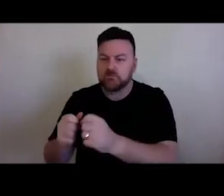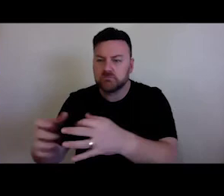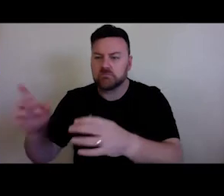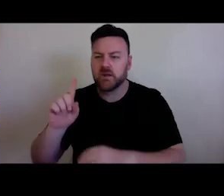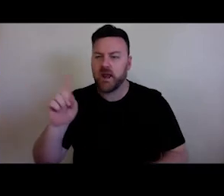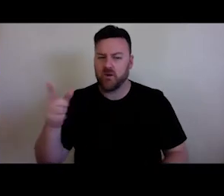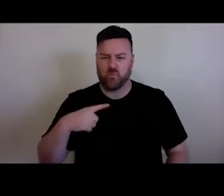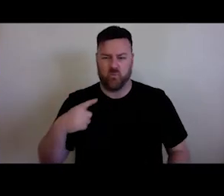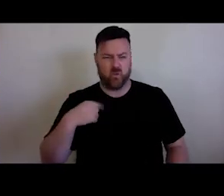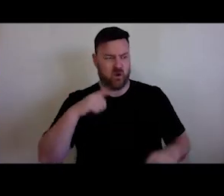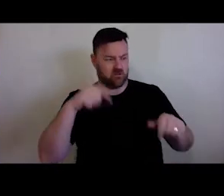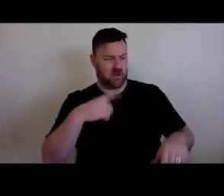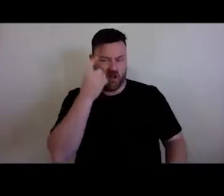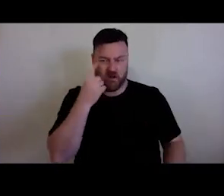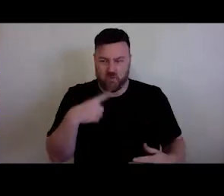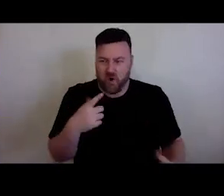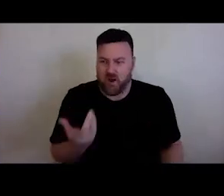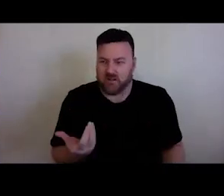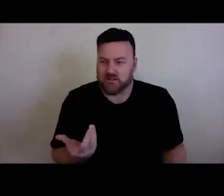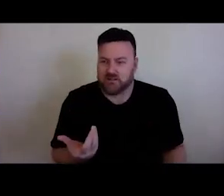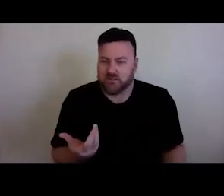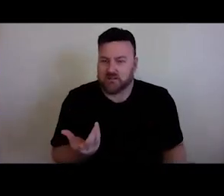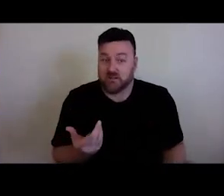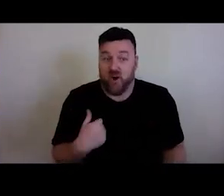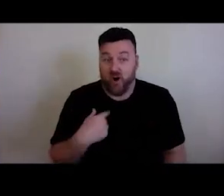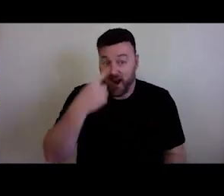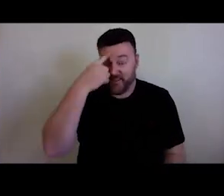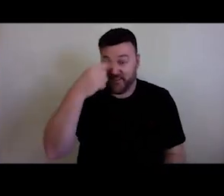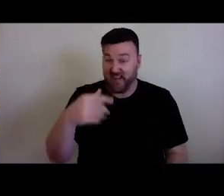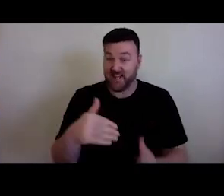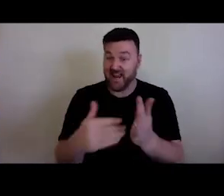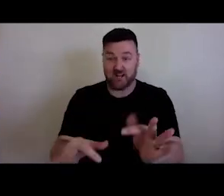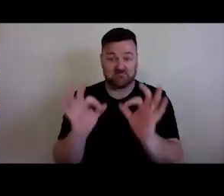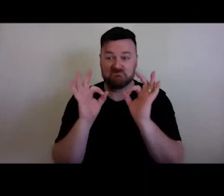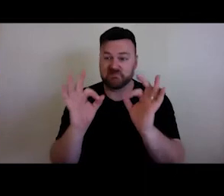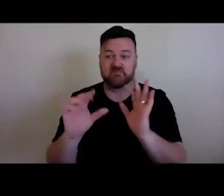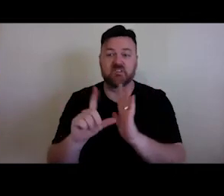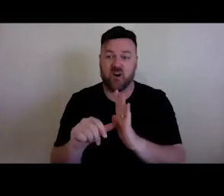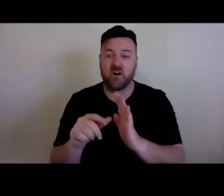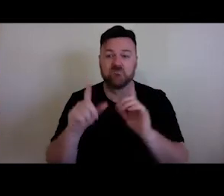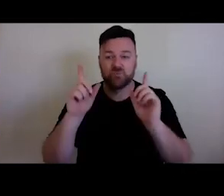actually think that there isn't a better time to start streaming and the reason for that is, well, there's a couple of reasons, but the